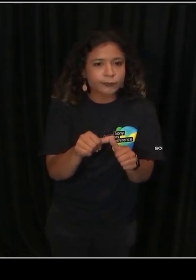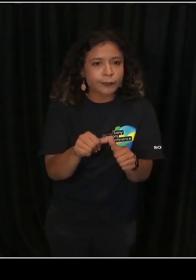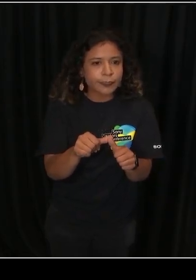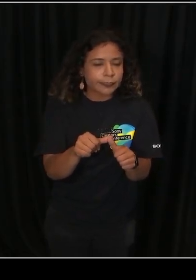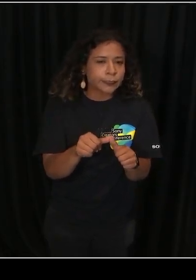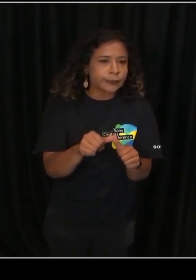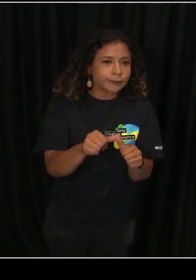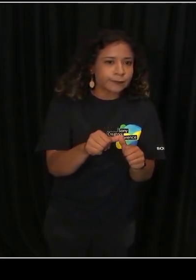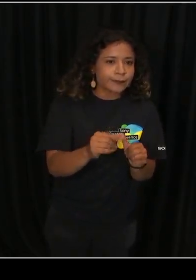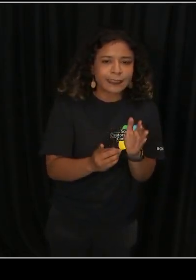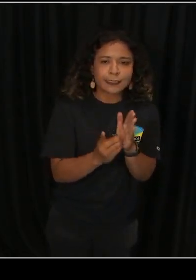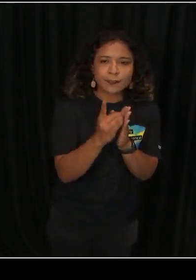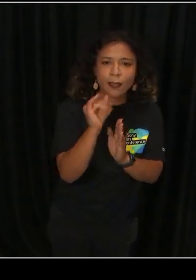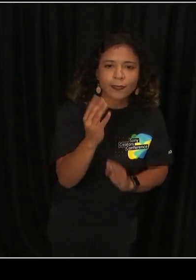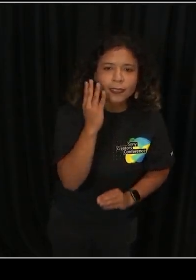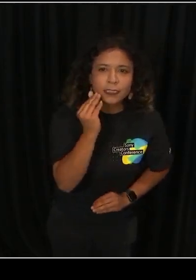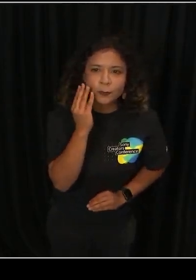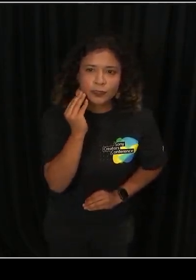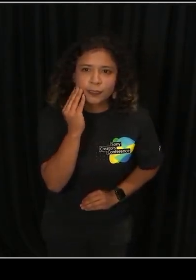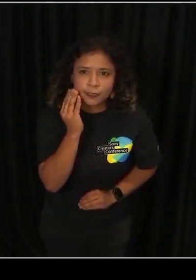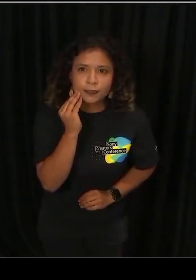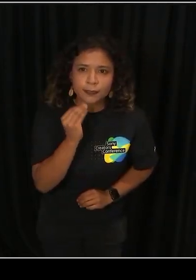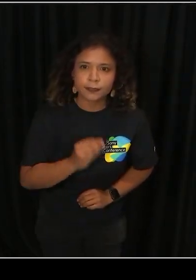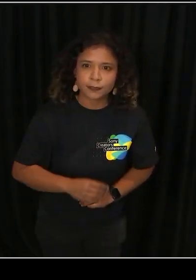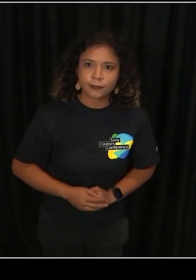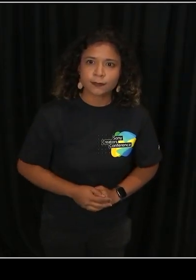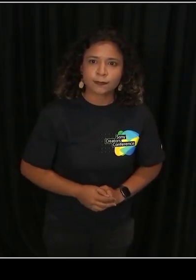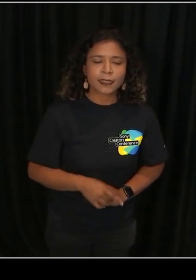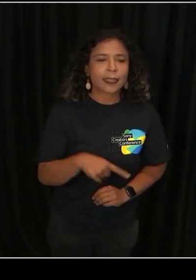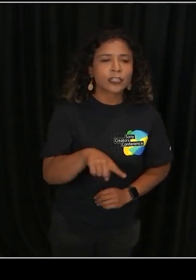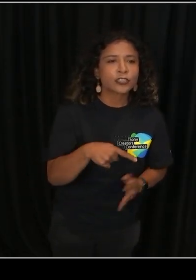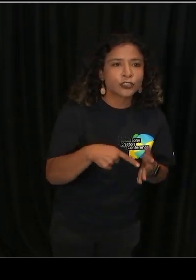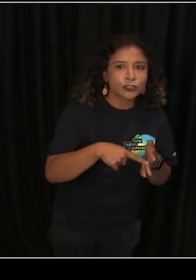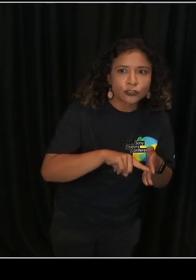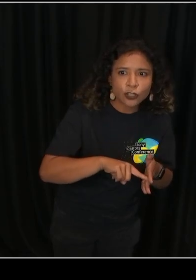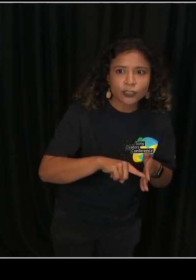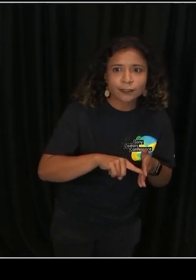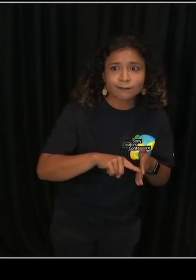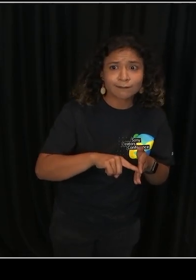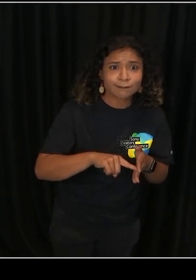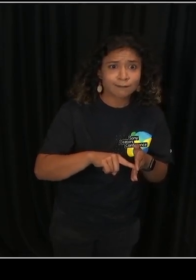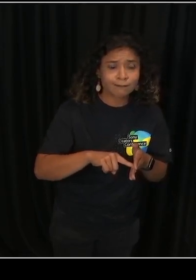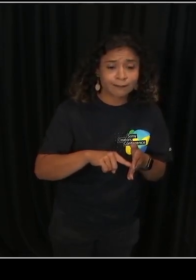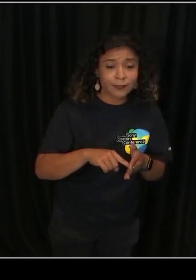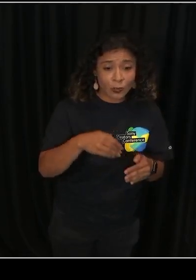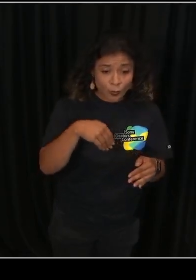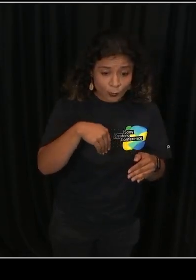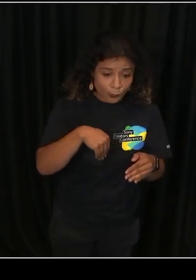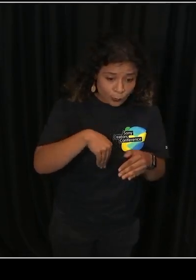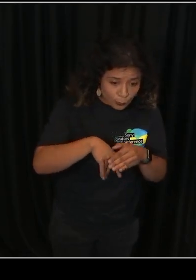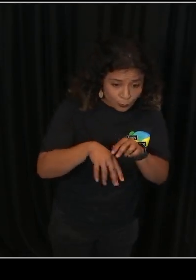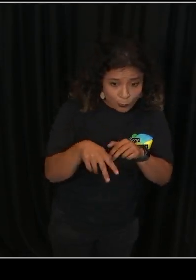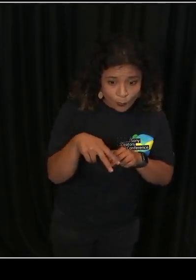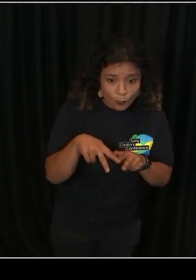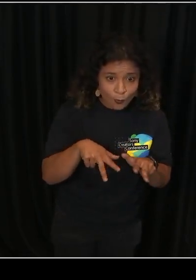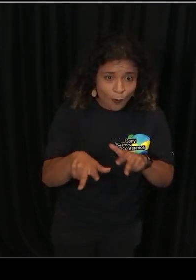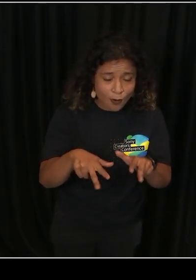that make a user feel like they are standing in the front of the stadium, the feeling, the excitement,